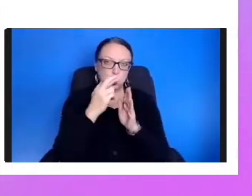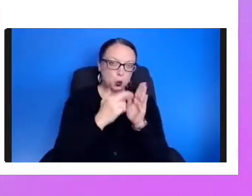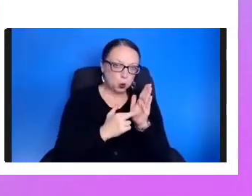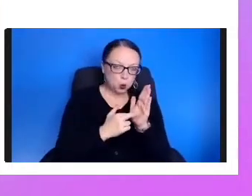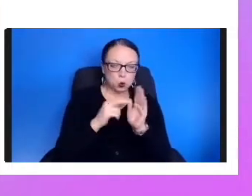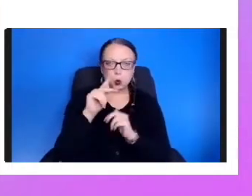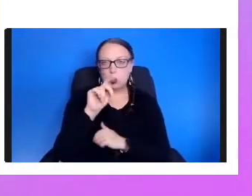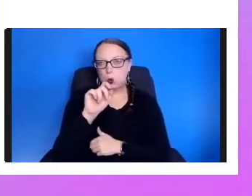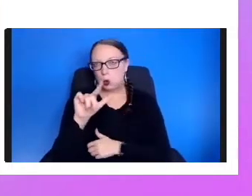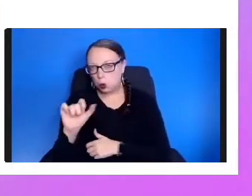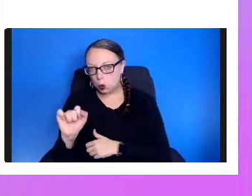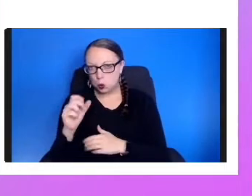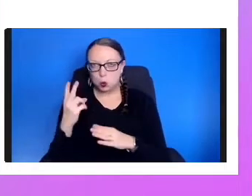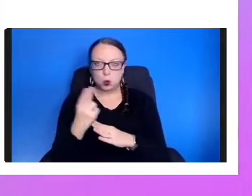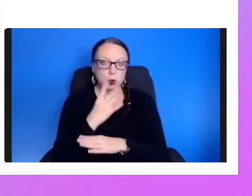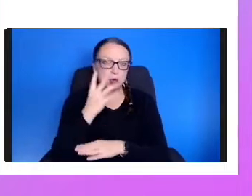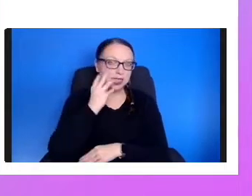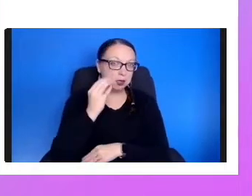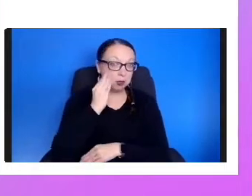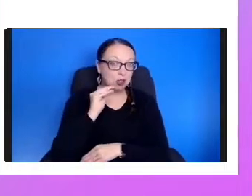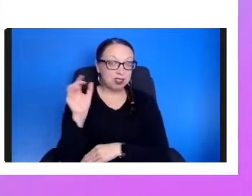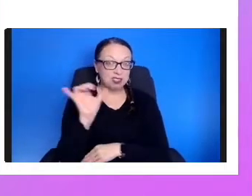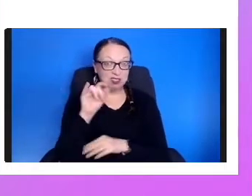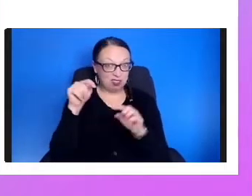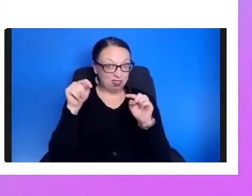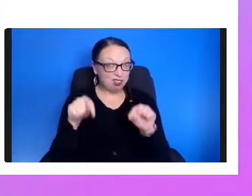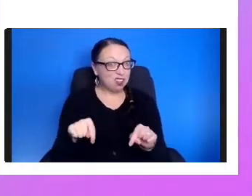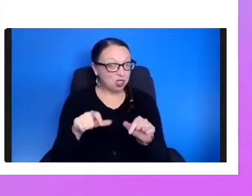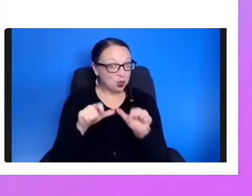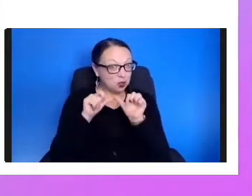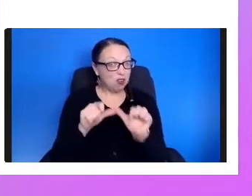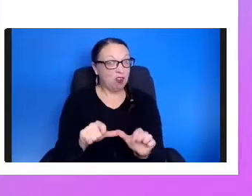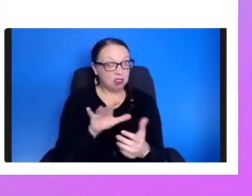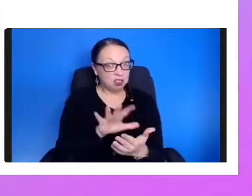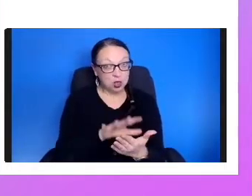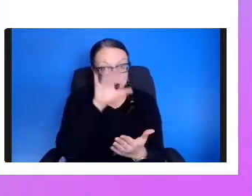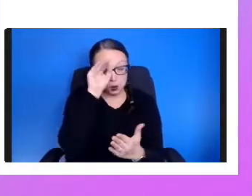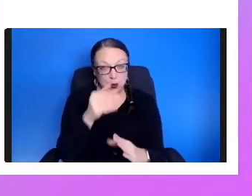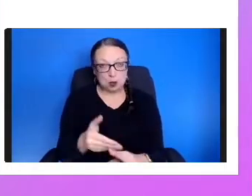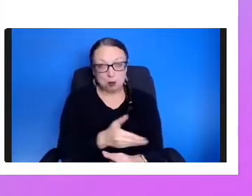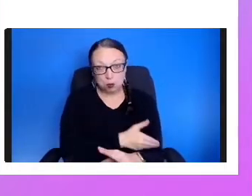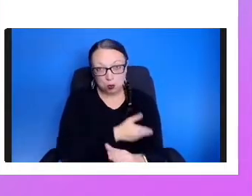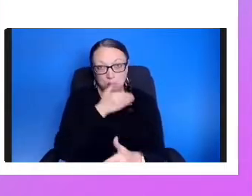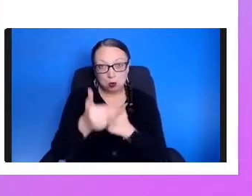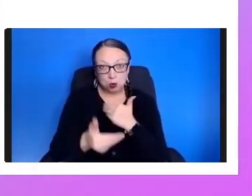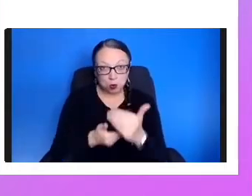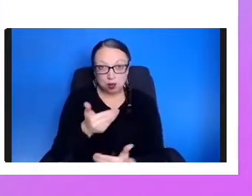use experiences like this one to constantly learn and improve and progress in the knowledge both that you have